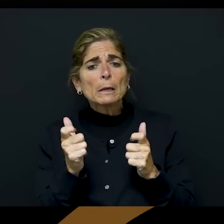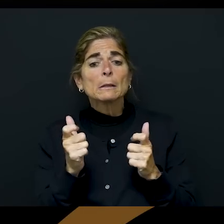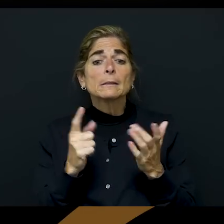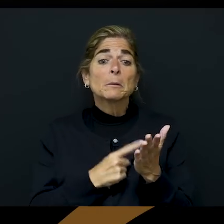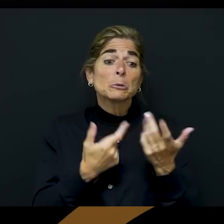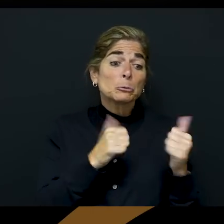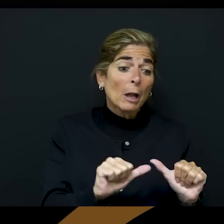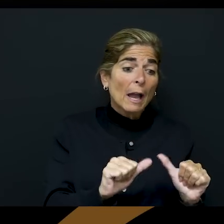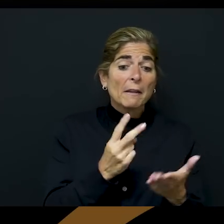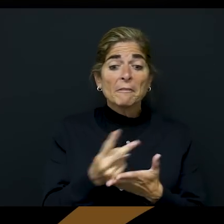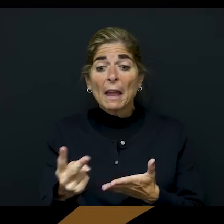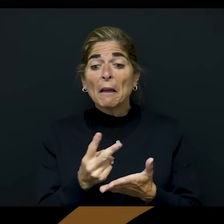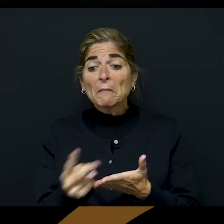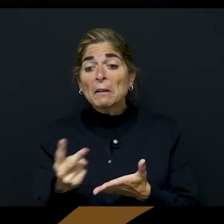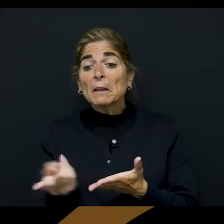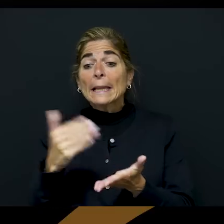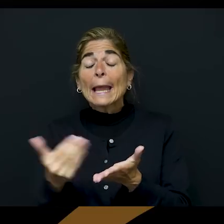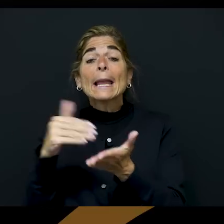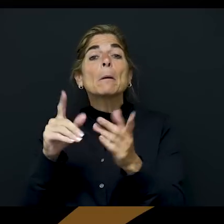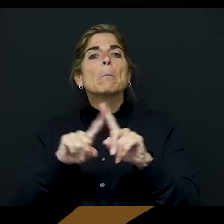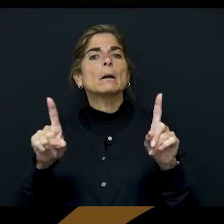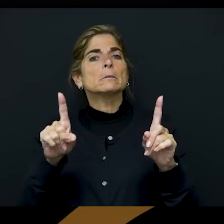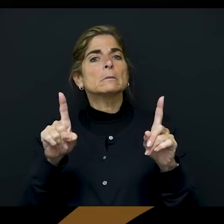Other times I try, fail, time and time again.